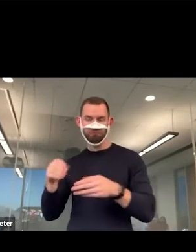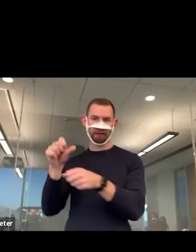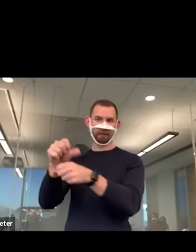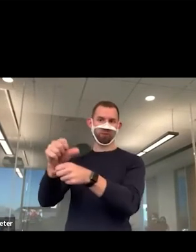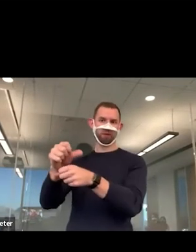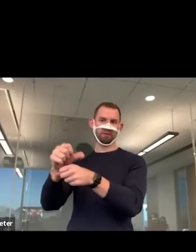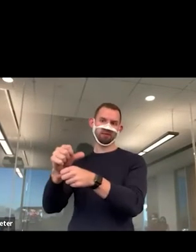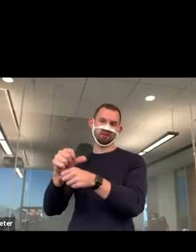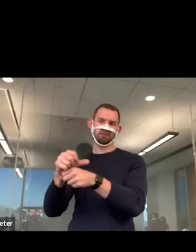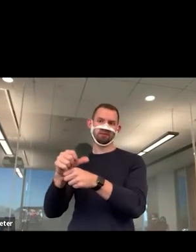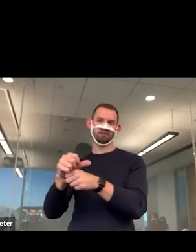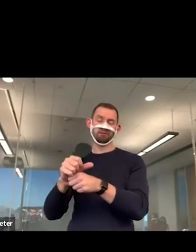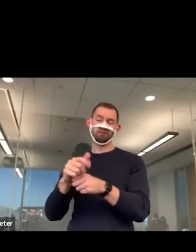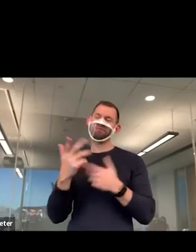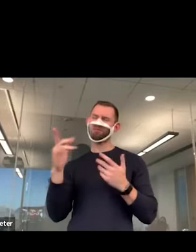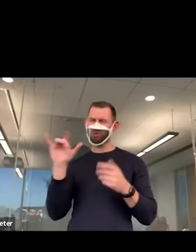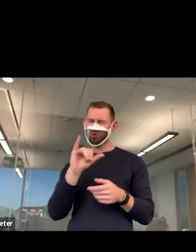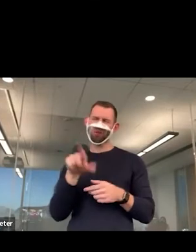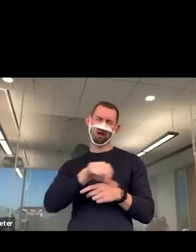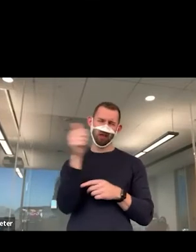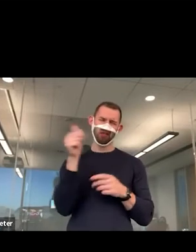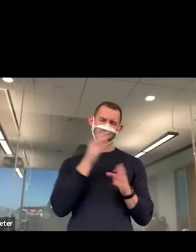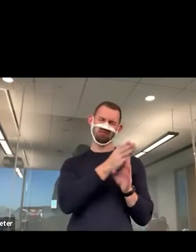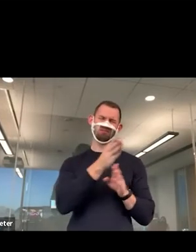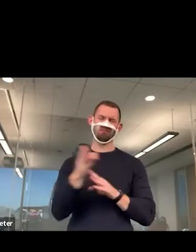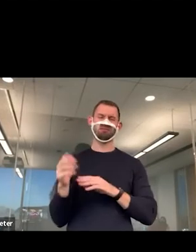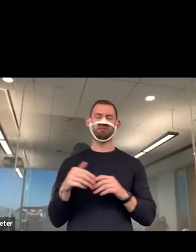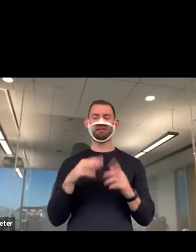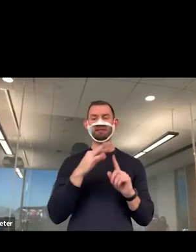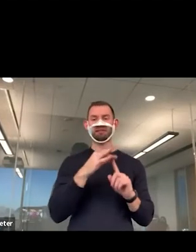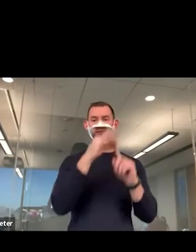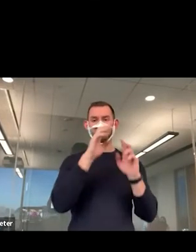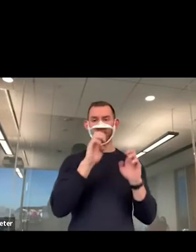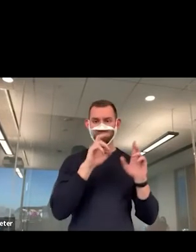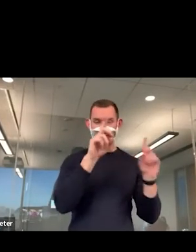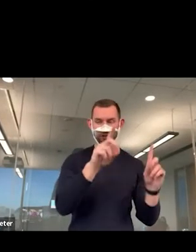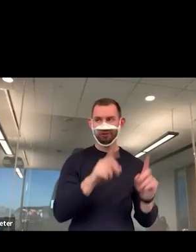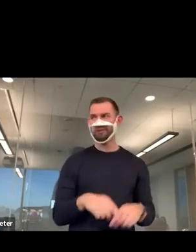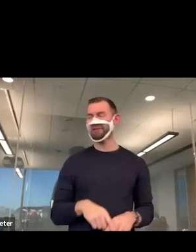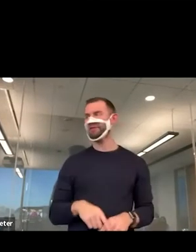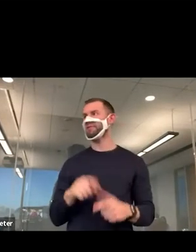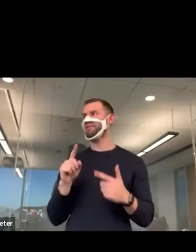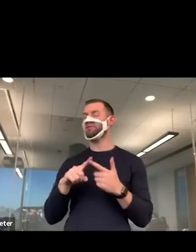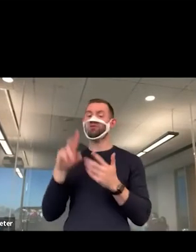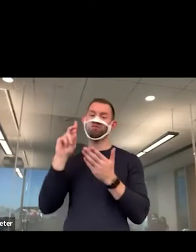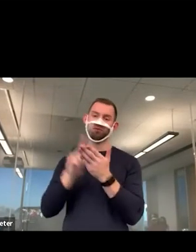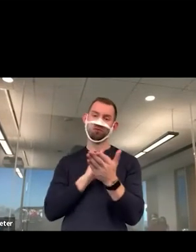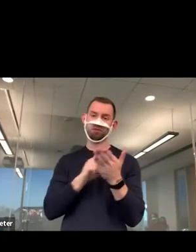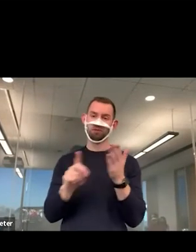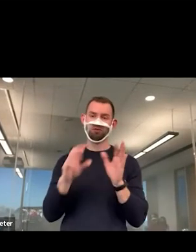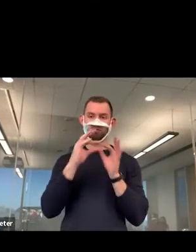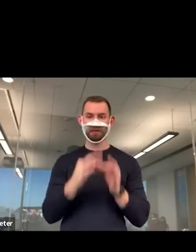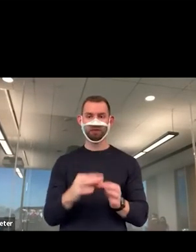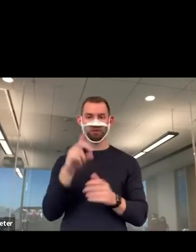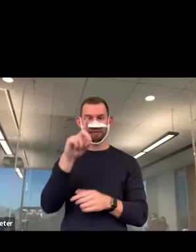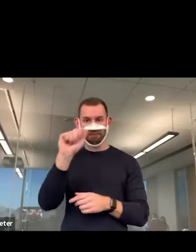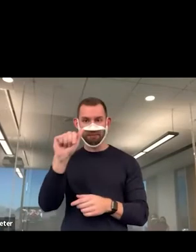from special education to access discrimination based on disability in any arena there was but